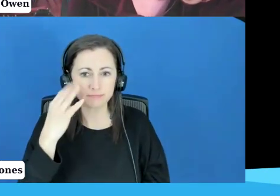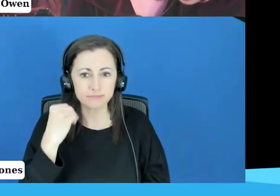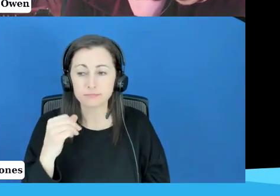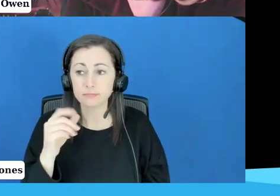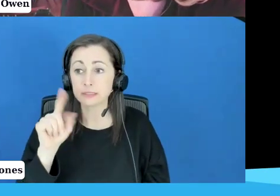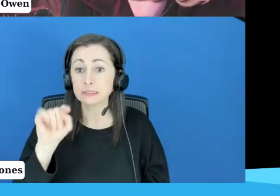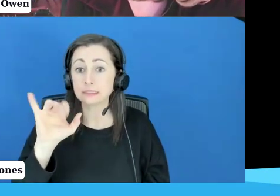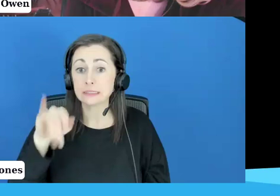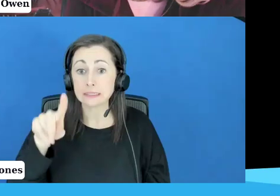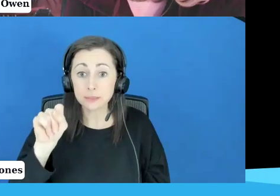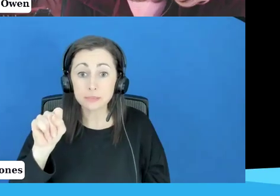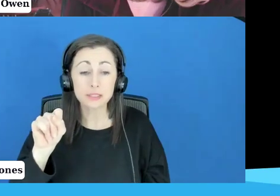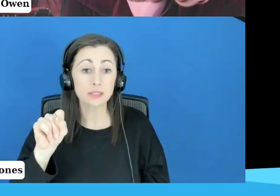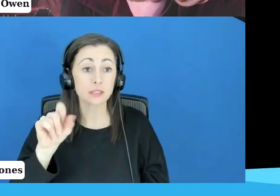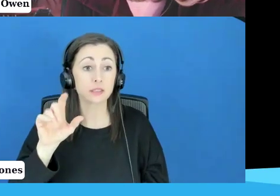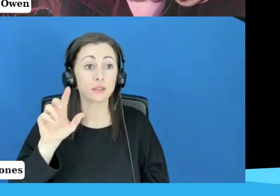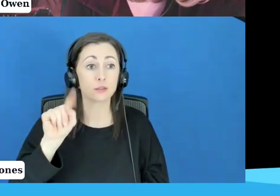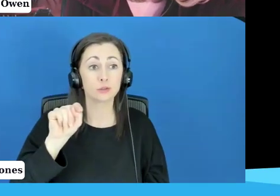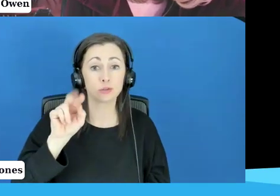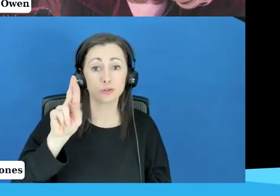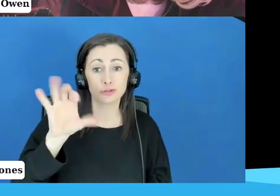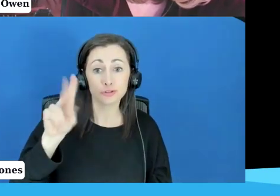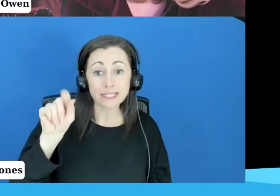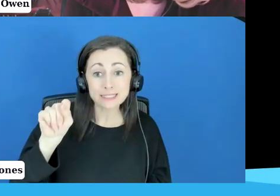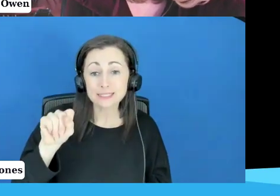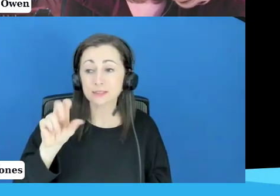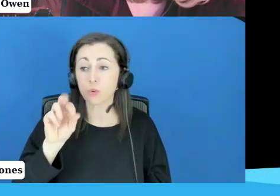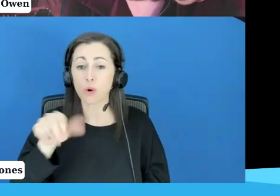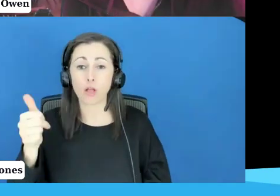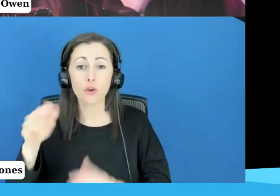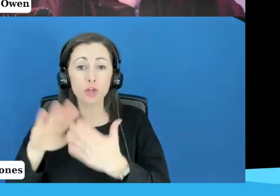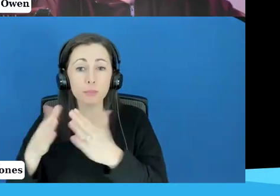various communities you've learned from or been a part of and anything else.